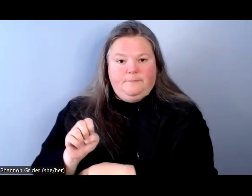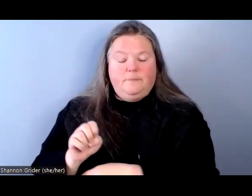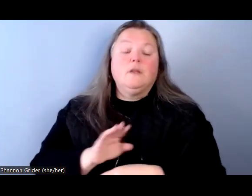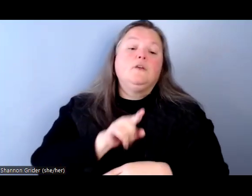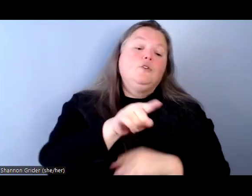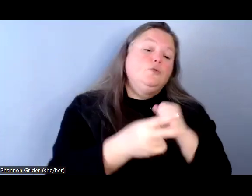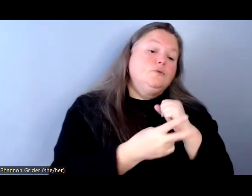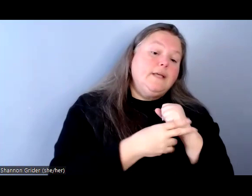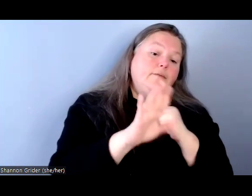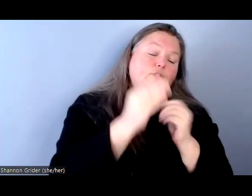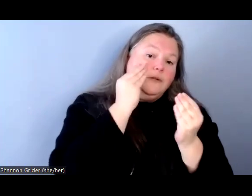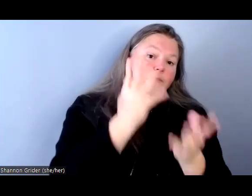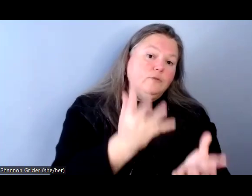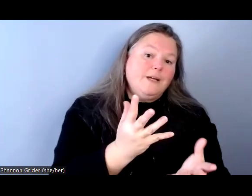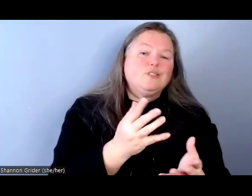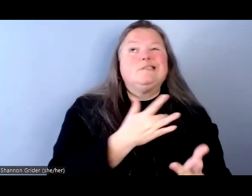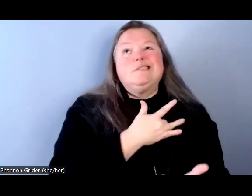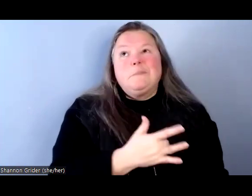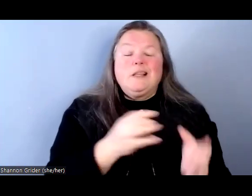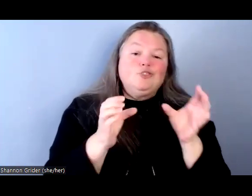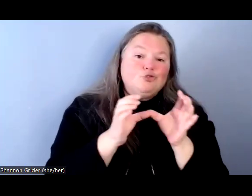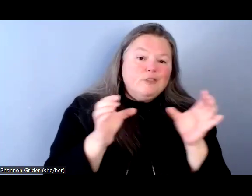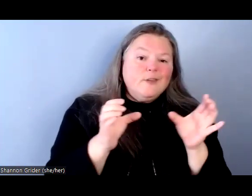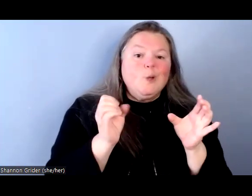file that you saved the documentation which is usually